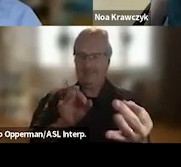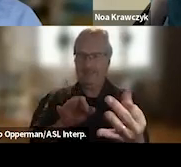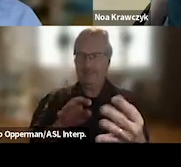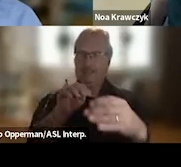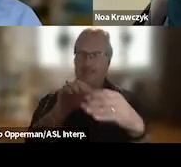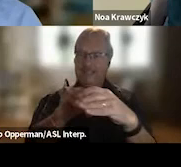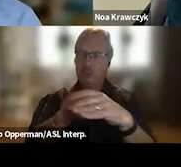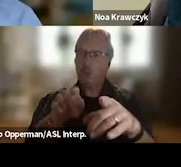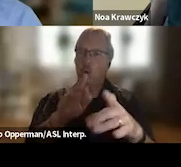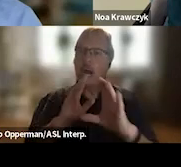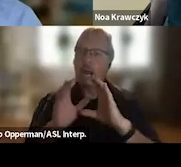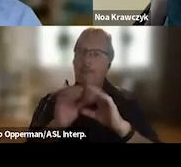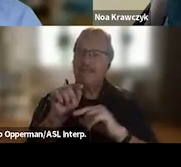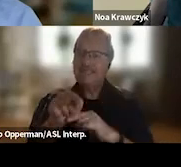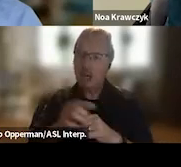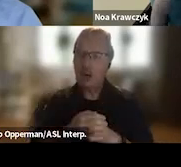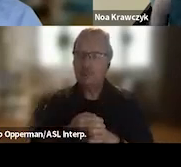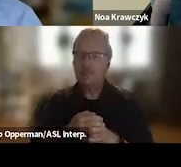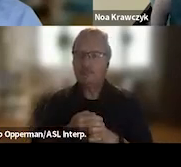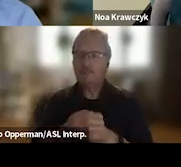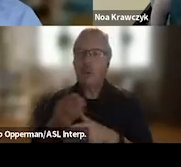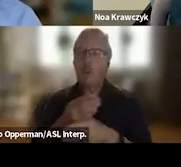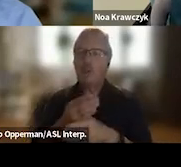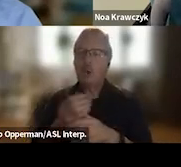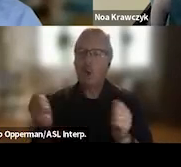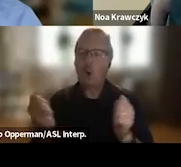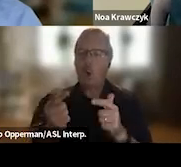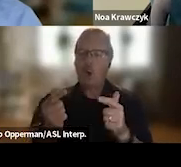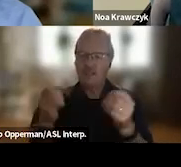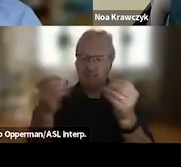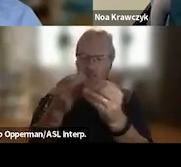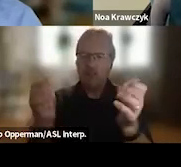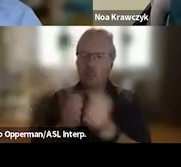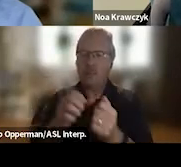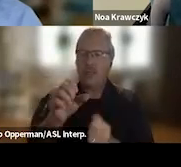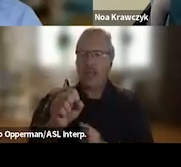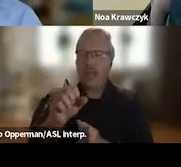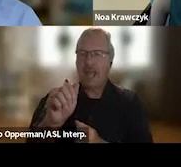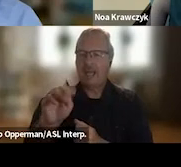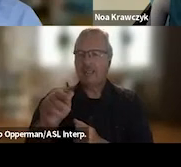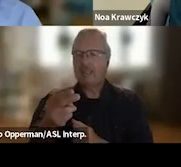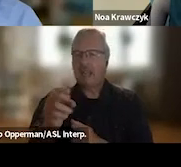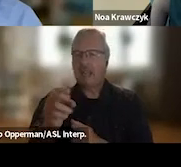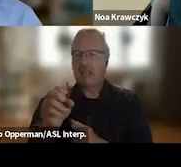We do share all of these data with SAMHSA, and really appreciate any information